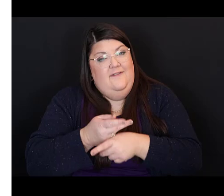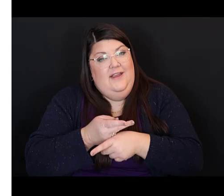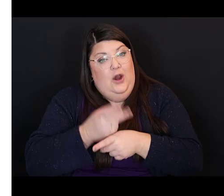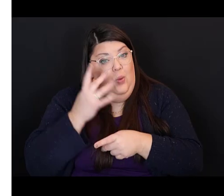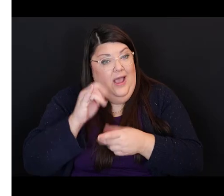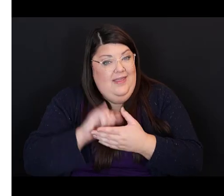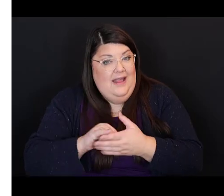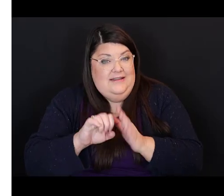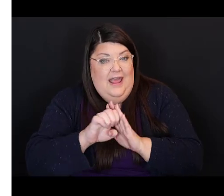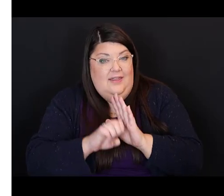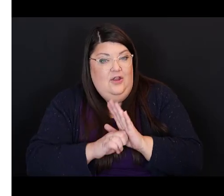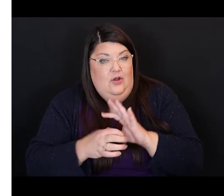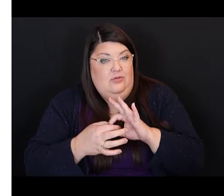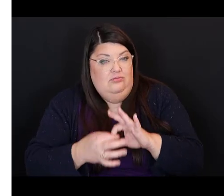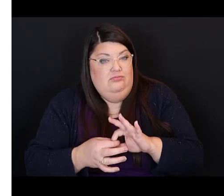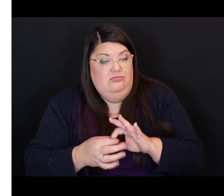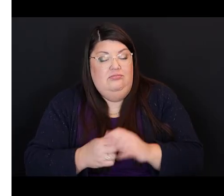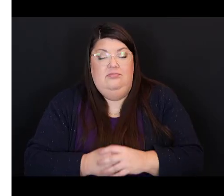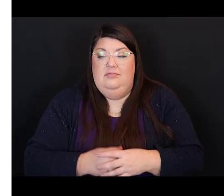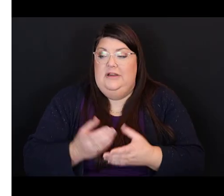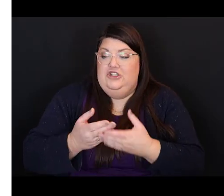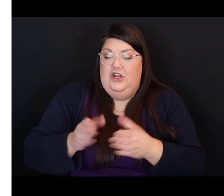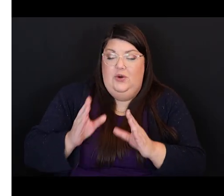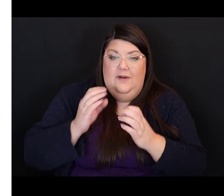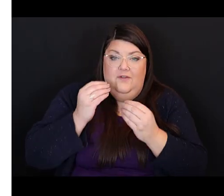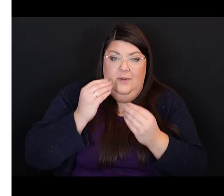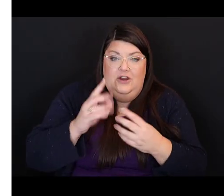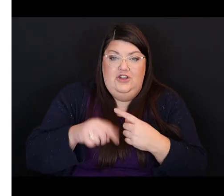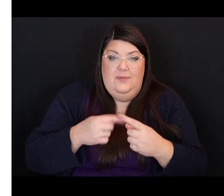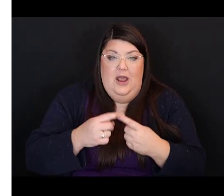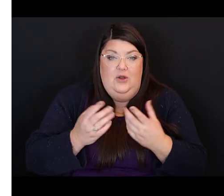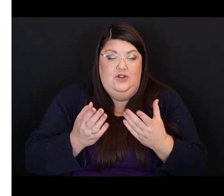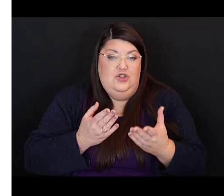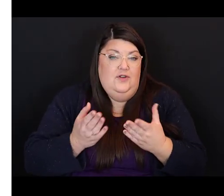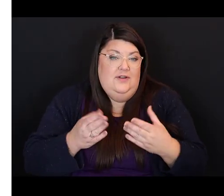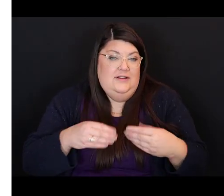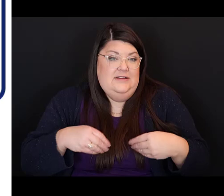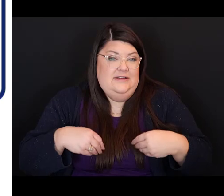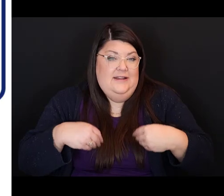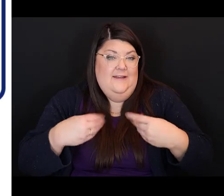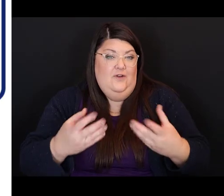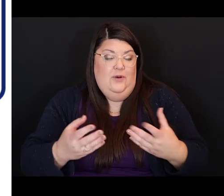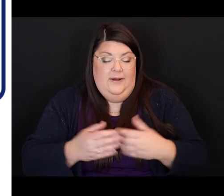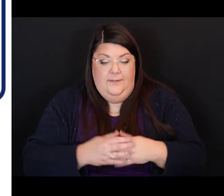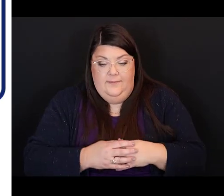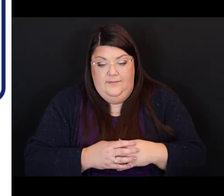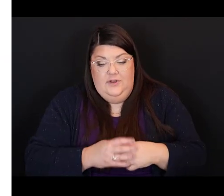why that's an ethical practice. Some general information on service delivery supervision,